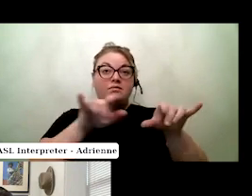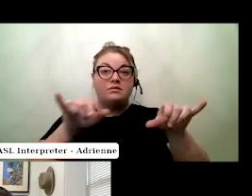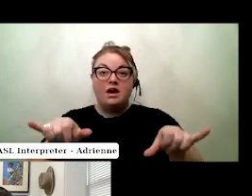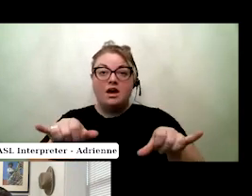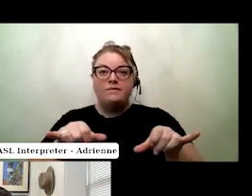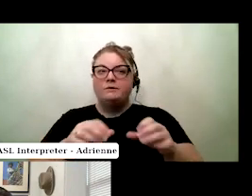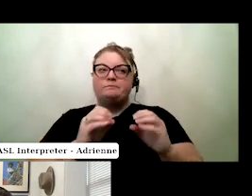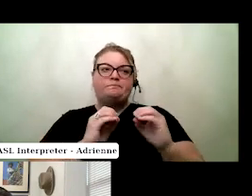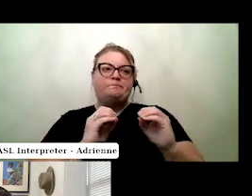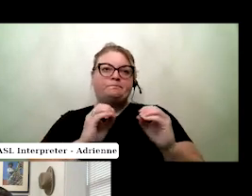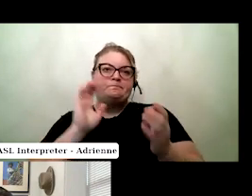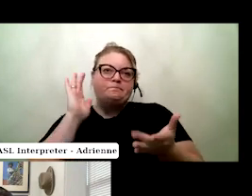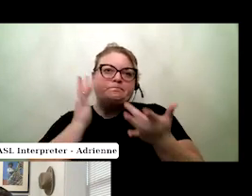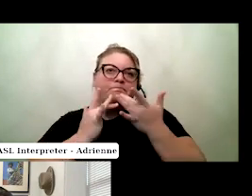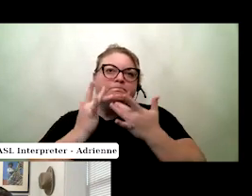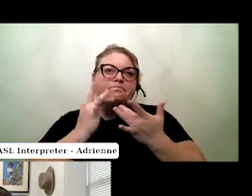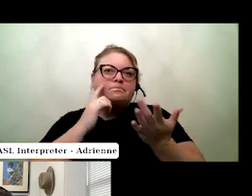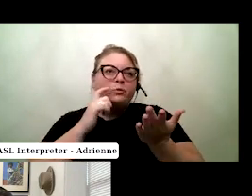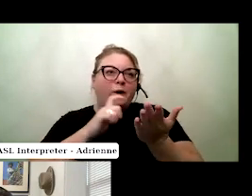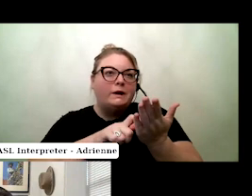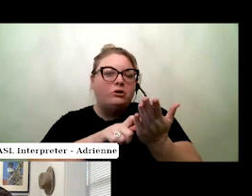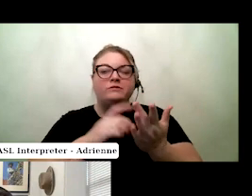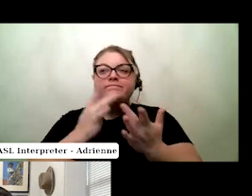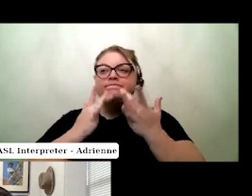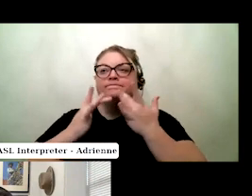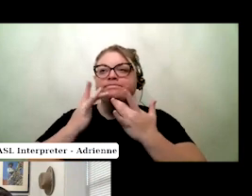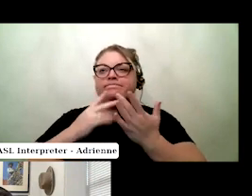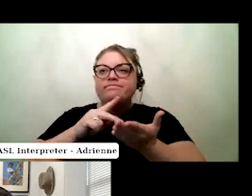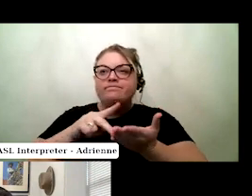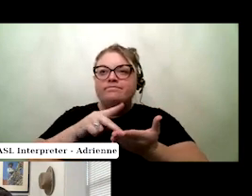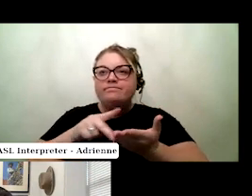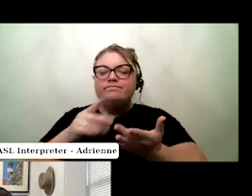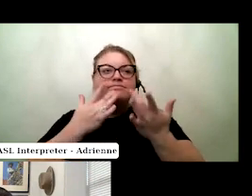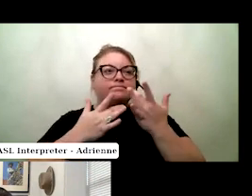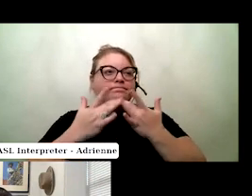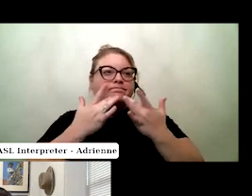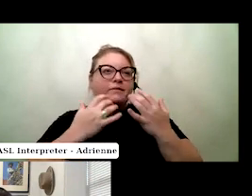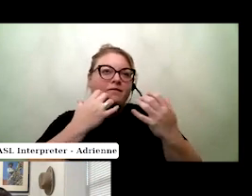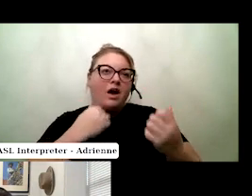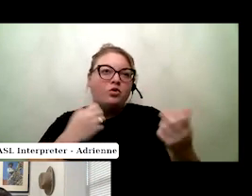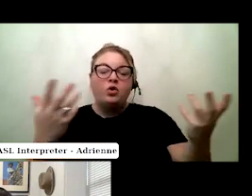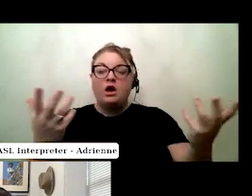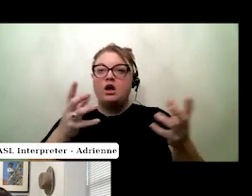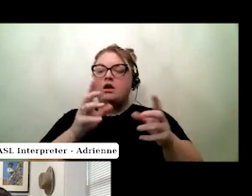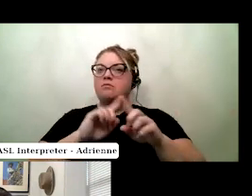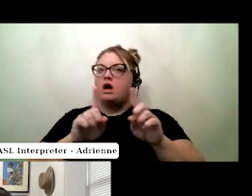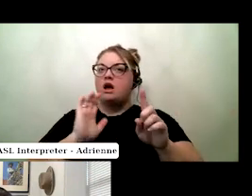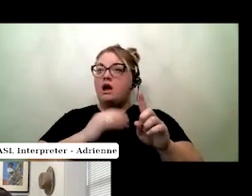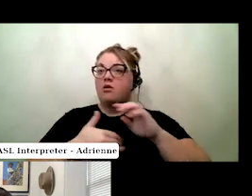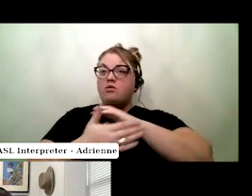Undervalued overall for the essential role that they play in the lives of millions of Americans. As our country ages, and we live longer.